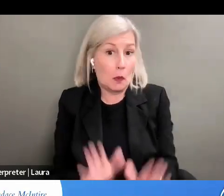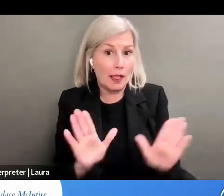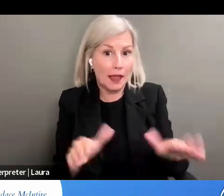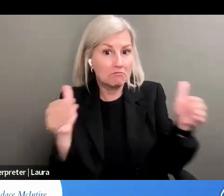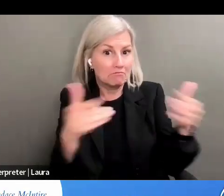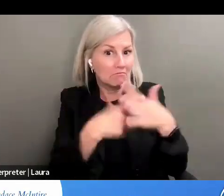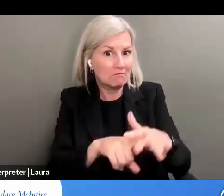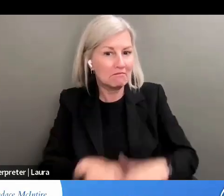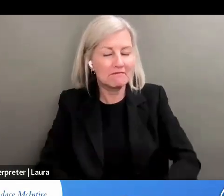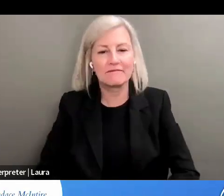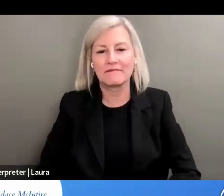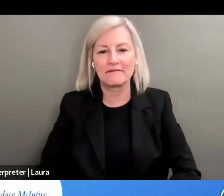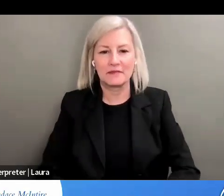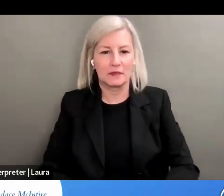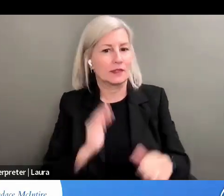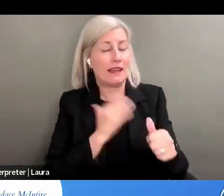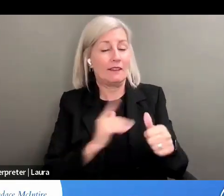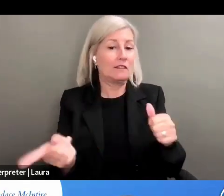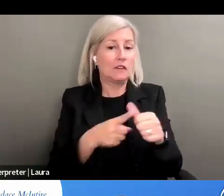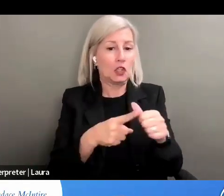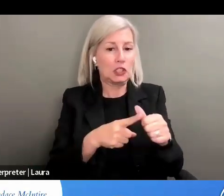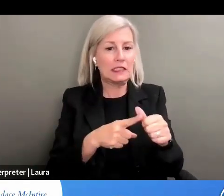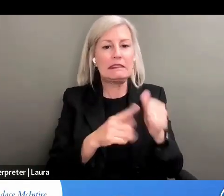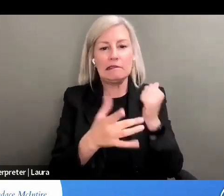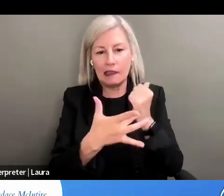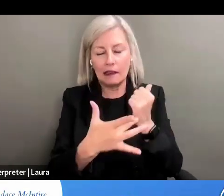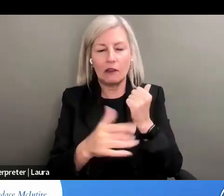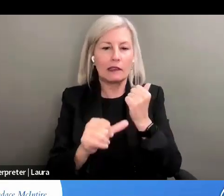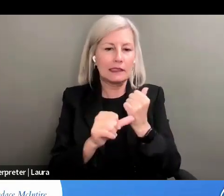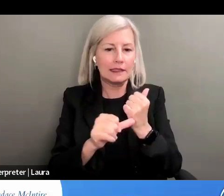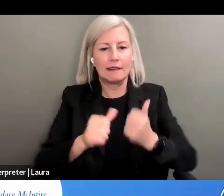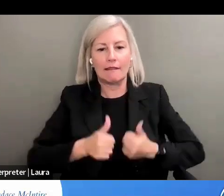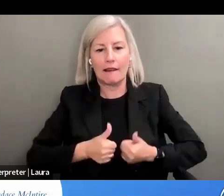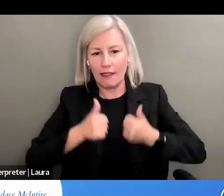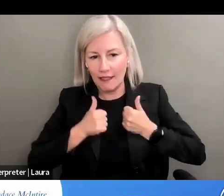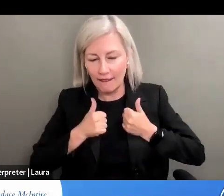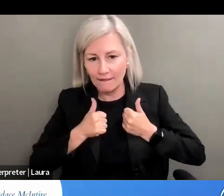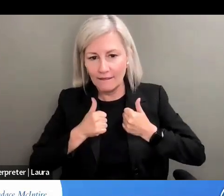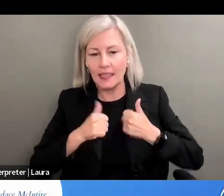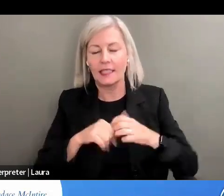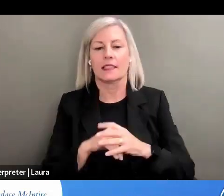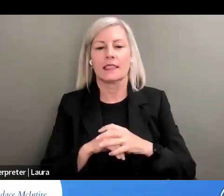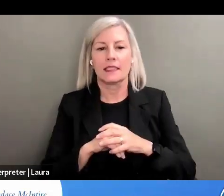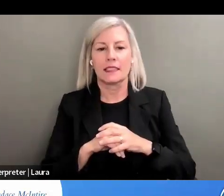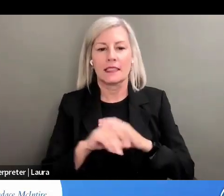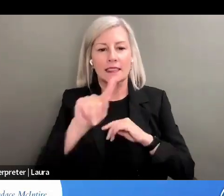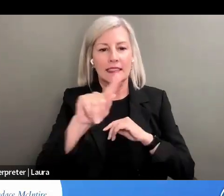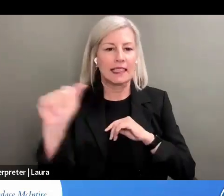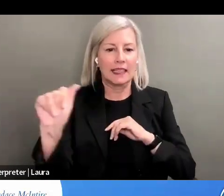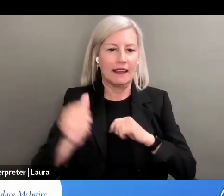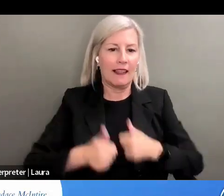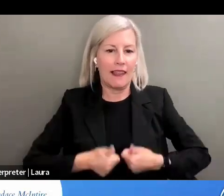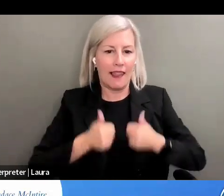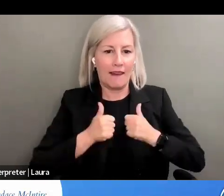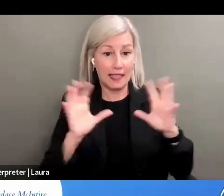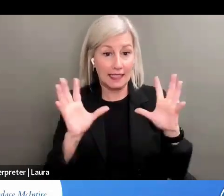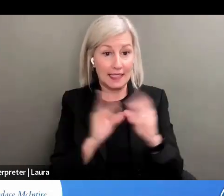So this is our first technical assistance live! TA-Live! session of the year.